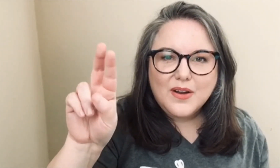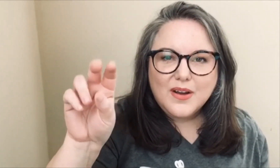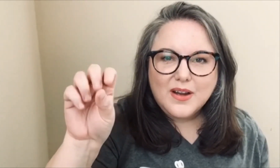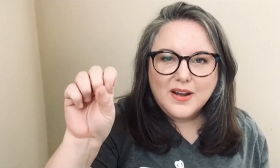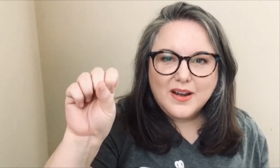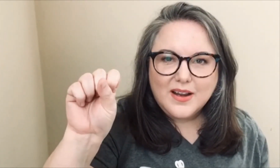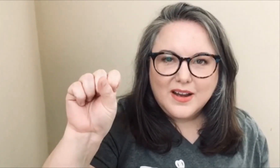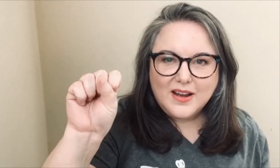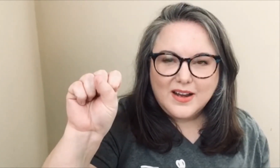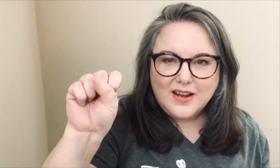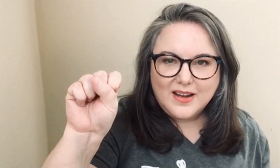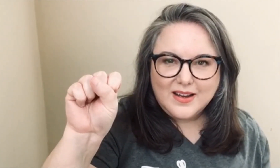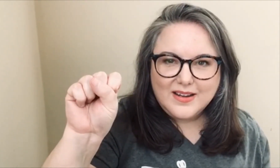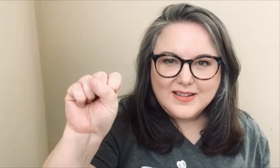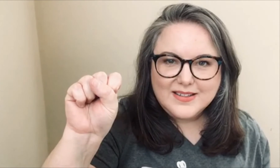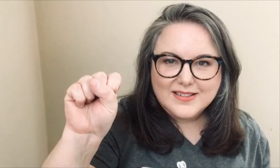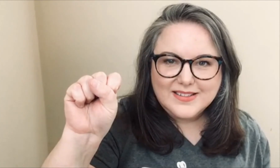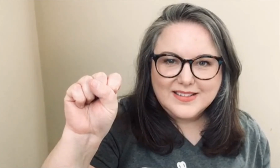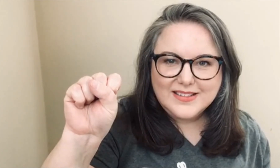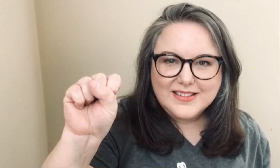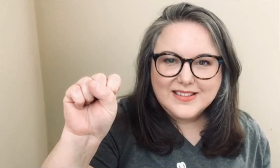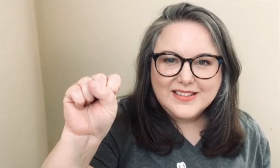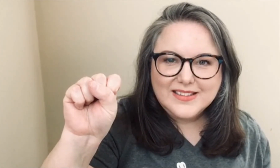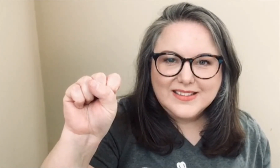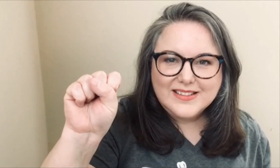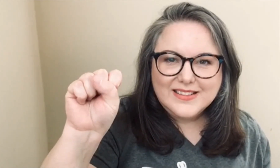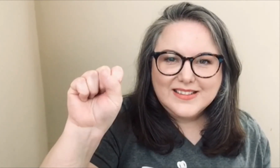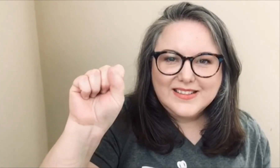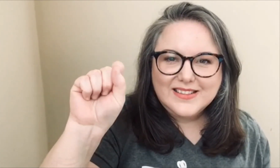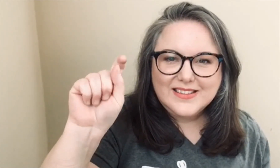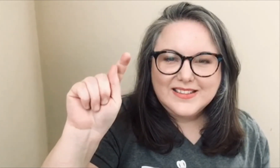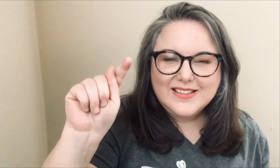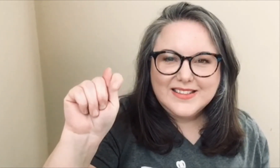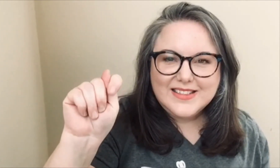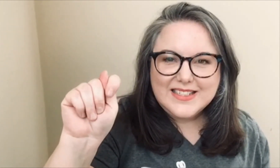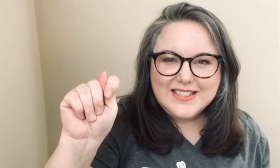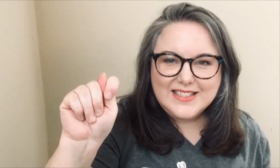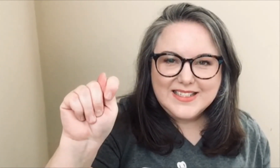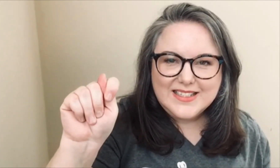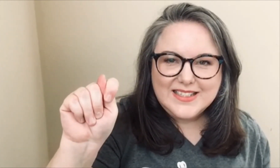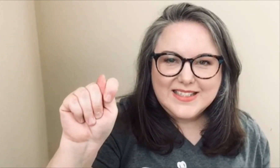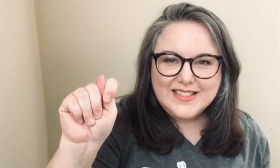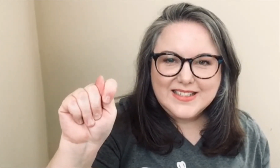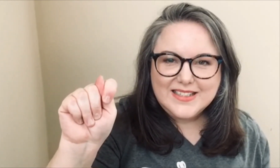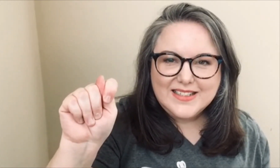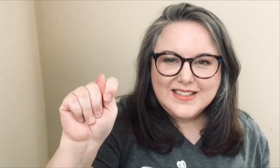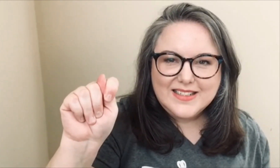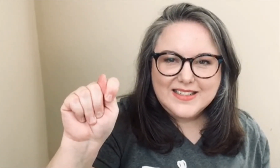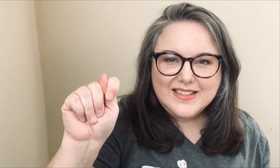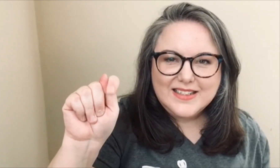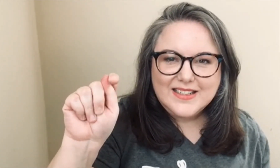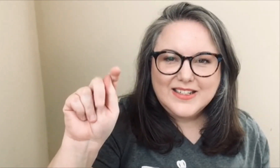S T